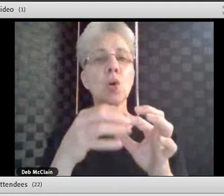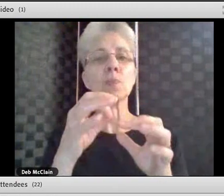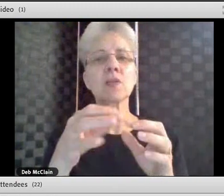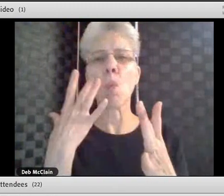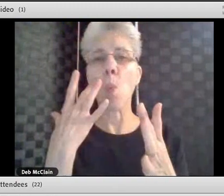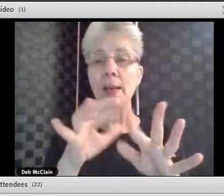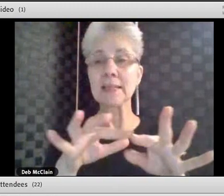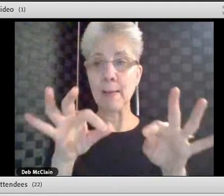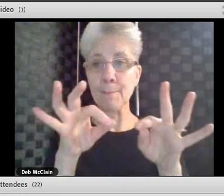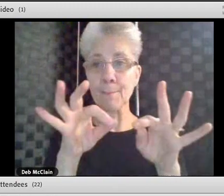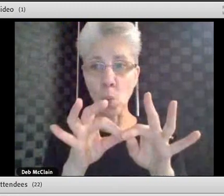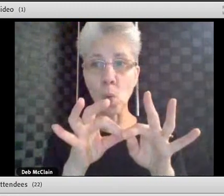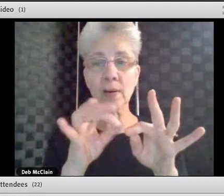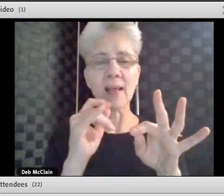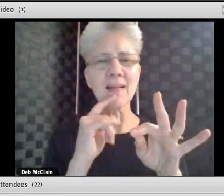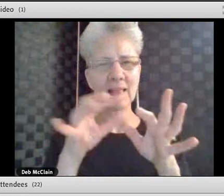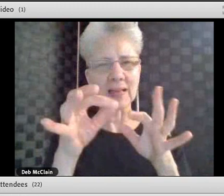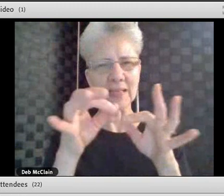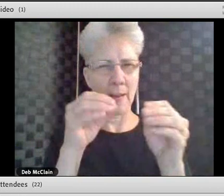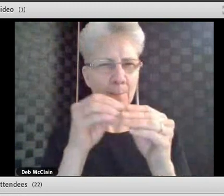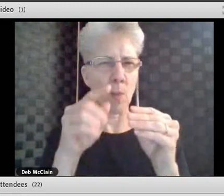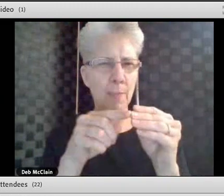I'll get to a little bit more about that for libraries later,